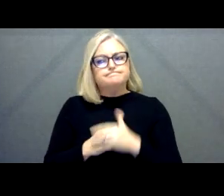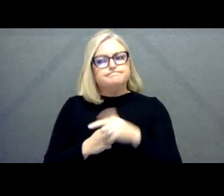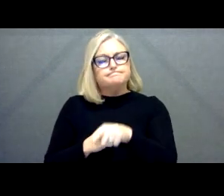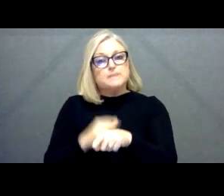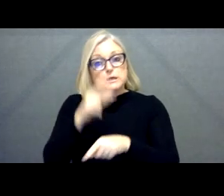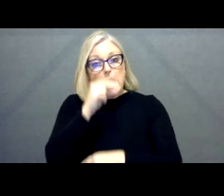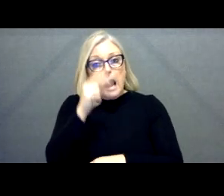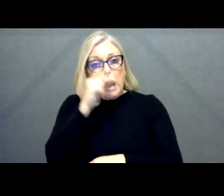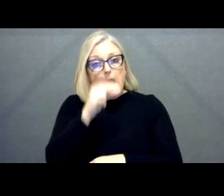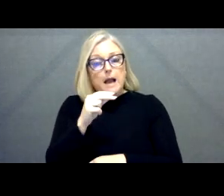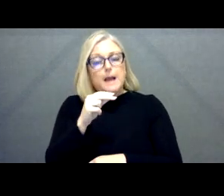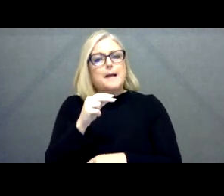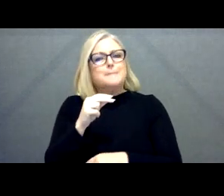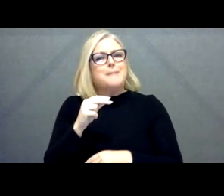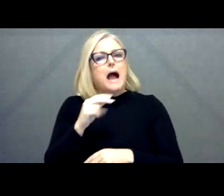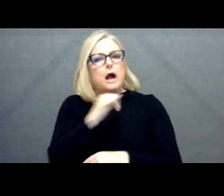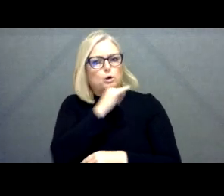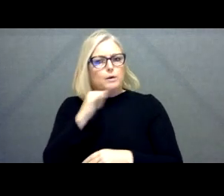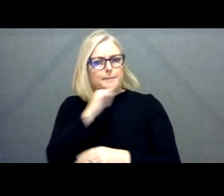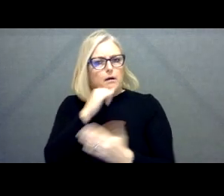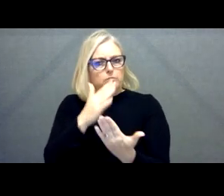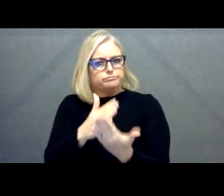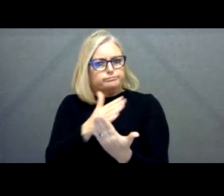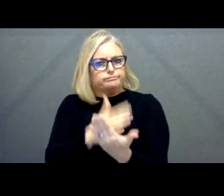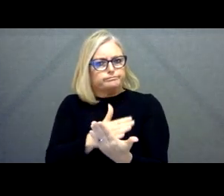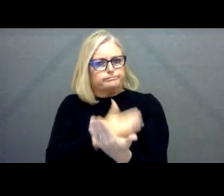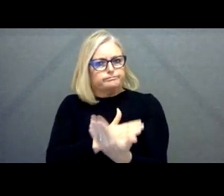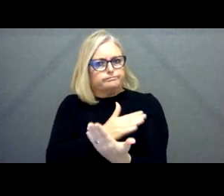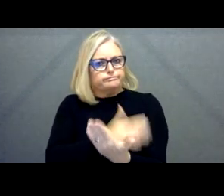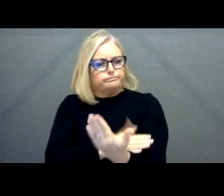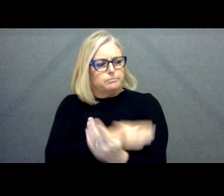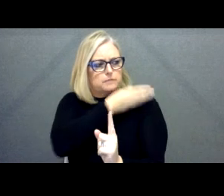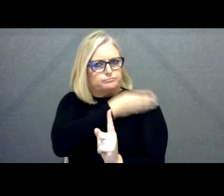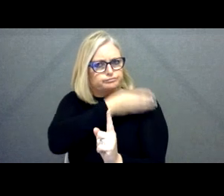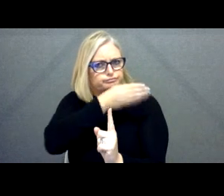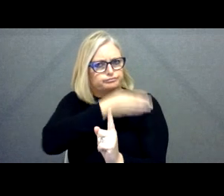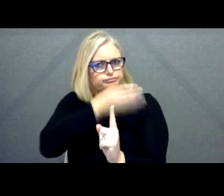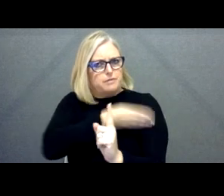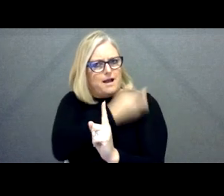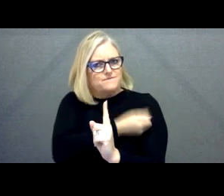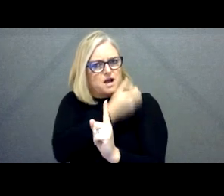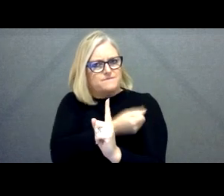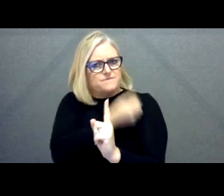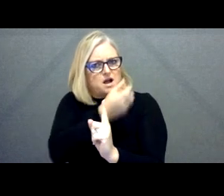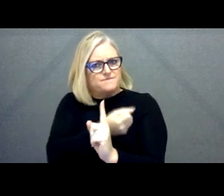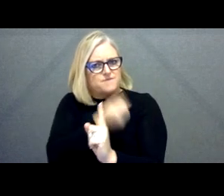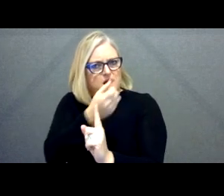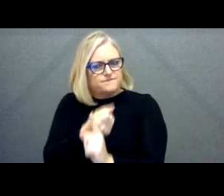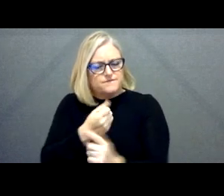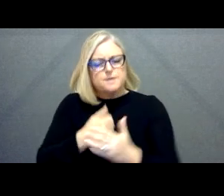quite quickly in the adult space um he did have a patent of breaches of bail and failures to appear